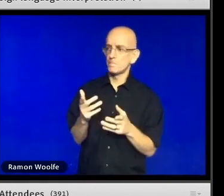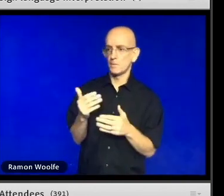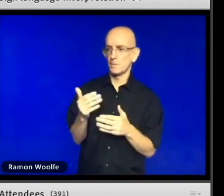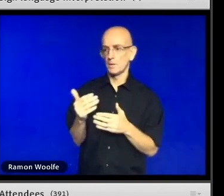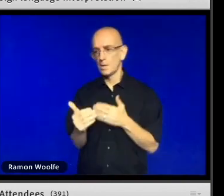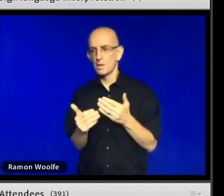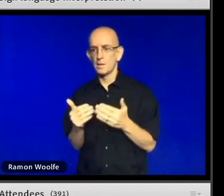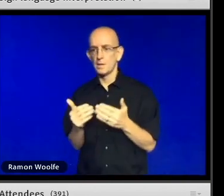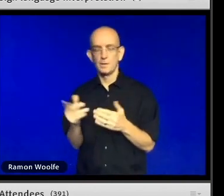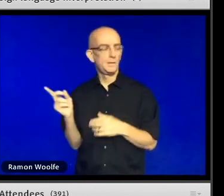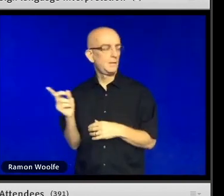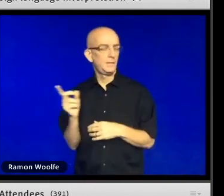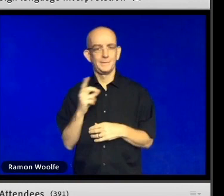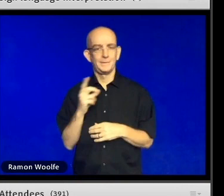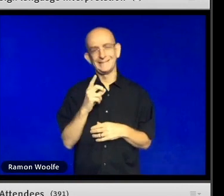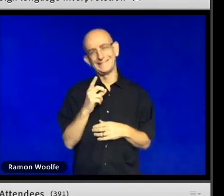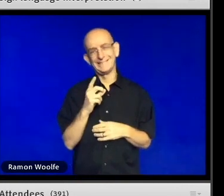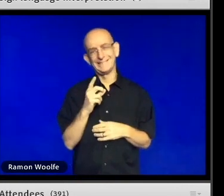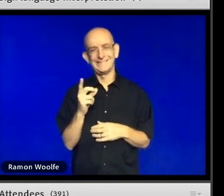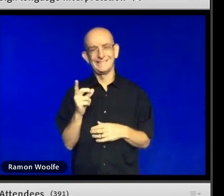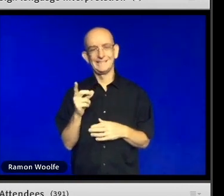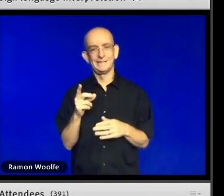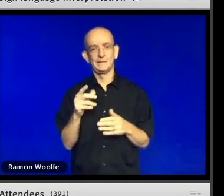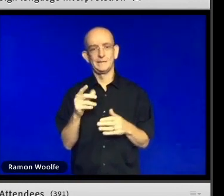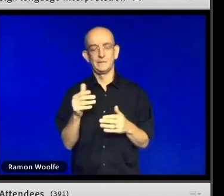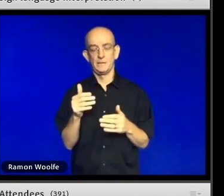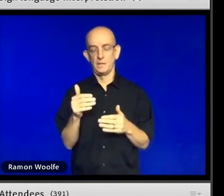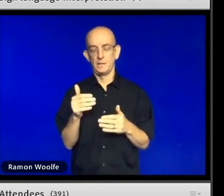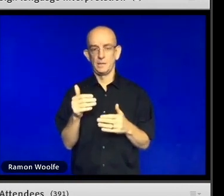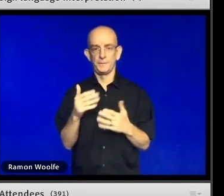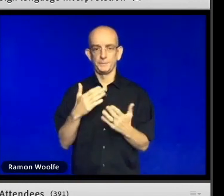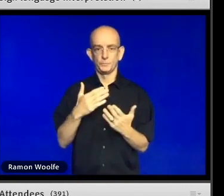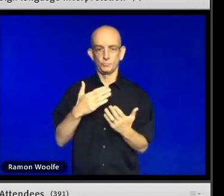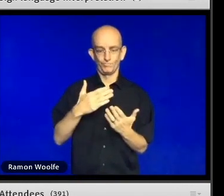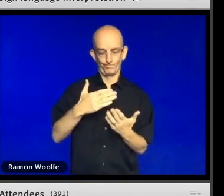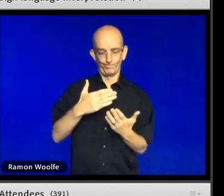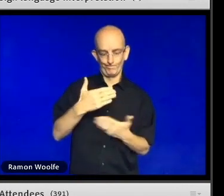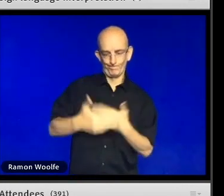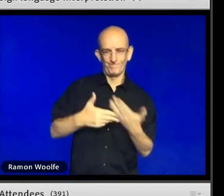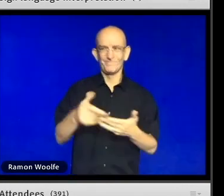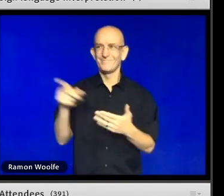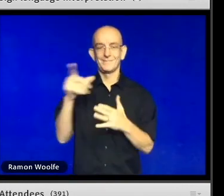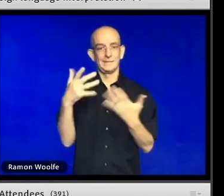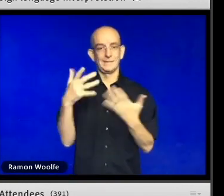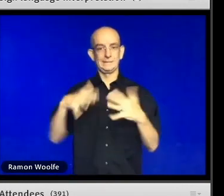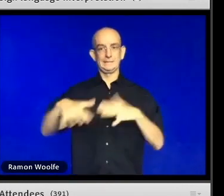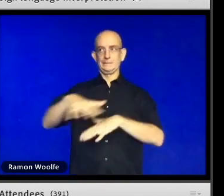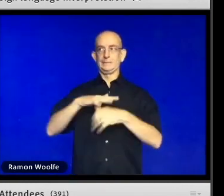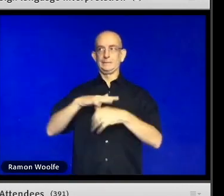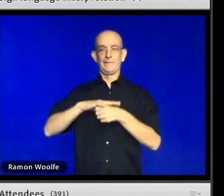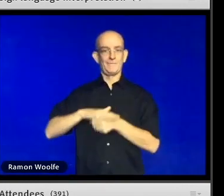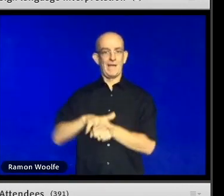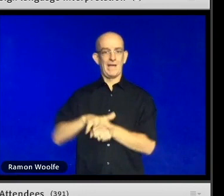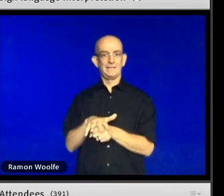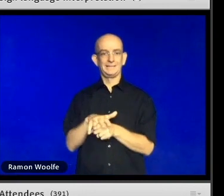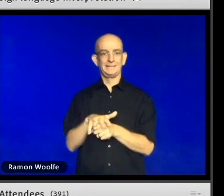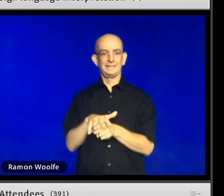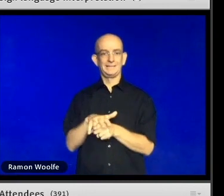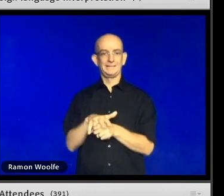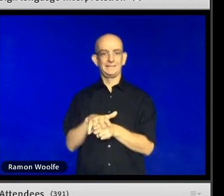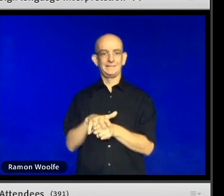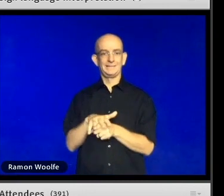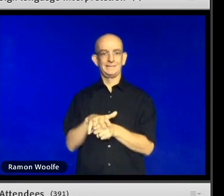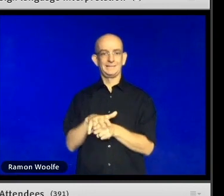was a minor retail of people left behind. The blind and the deaf. So as a team, after